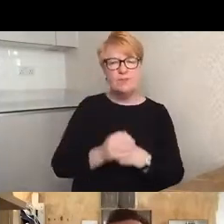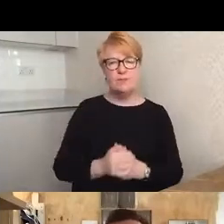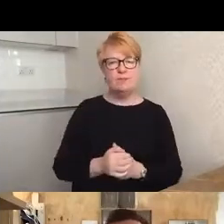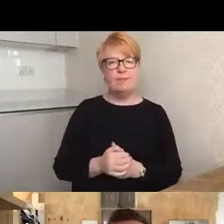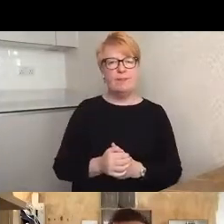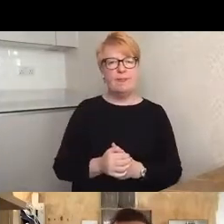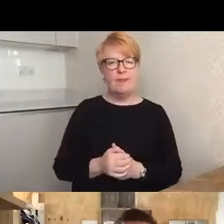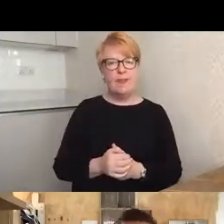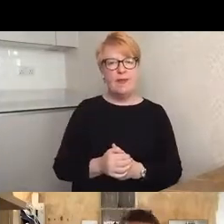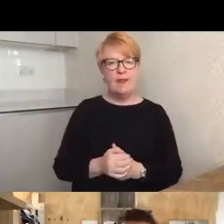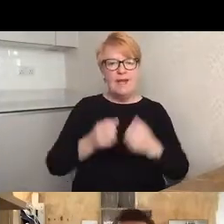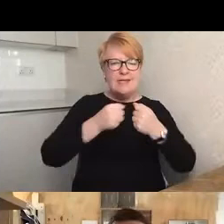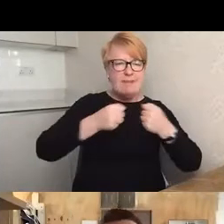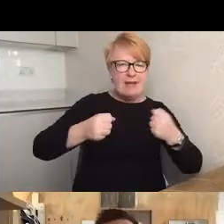something that's not just physical, but also mental.